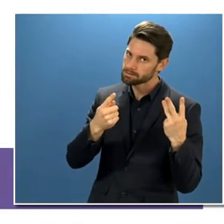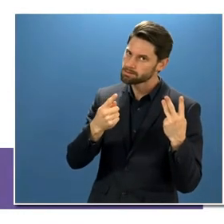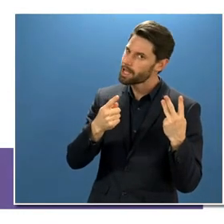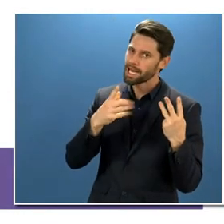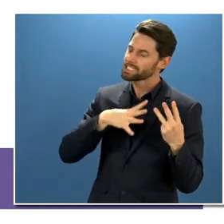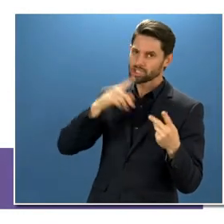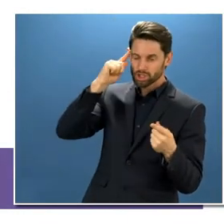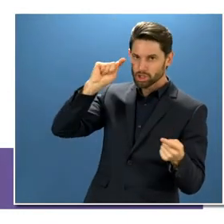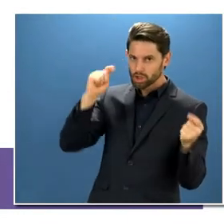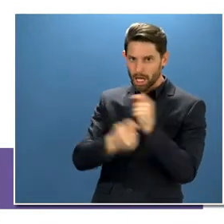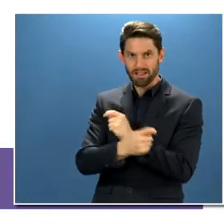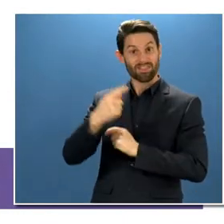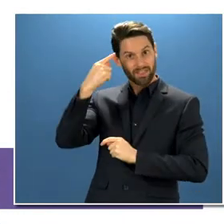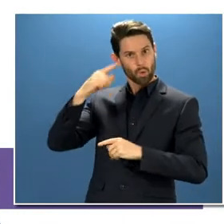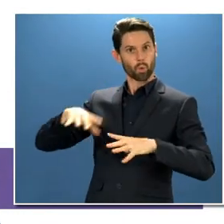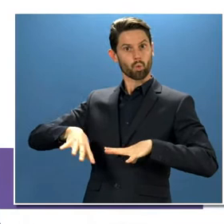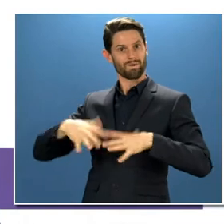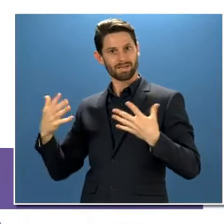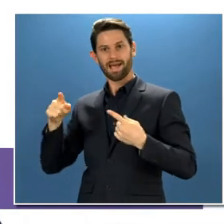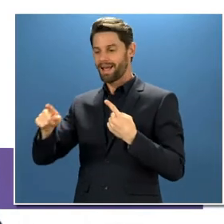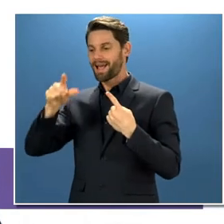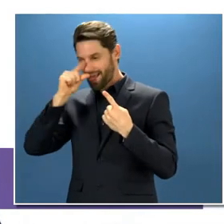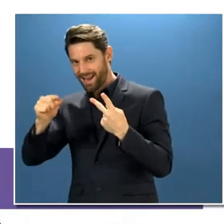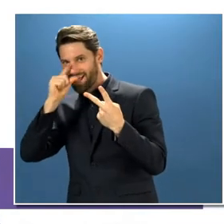And particularly in large organisations they can find their place or niche in